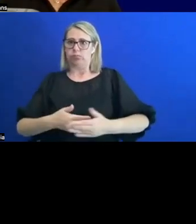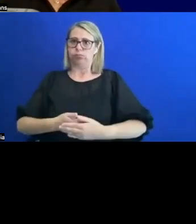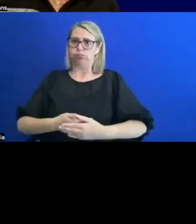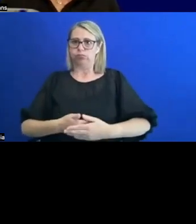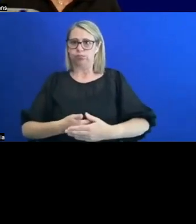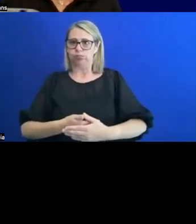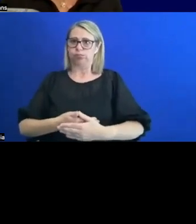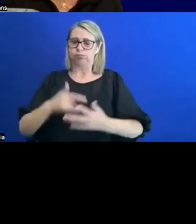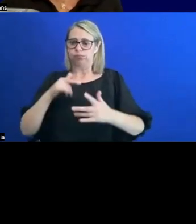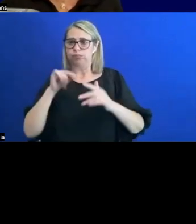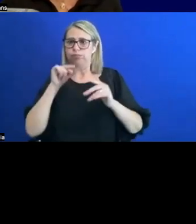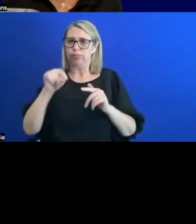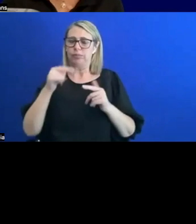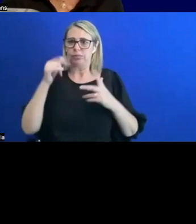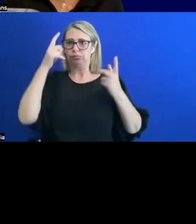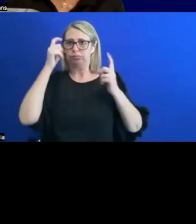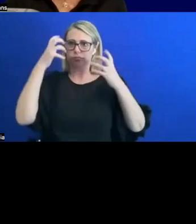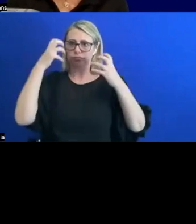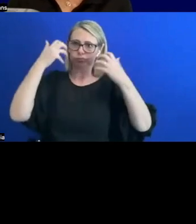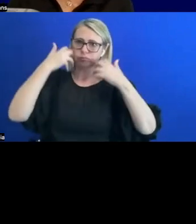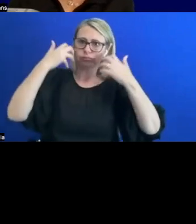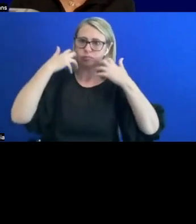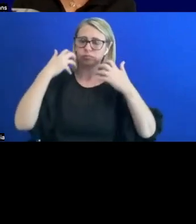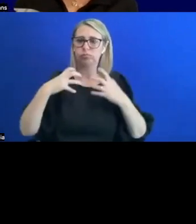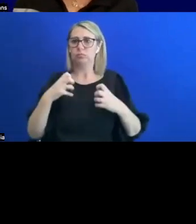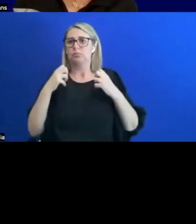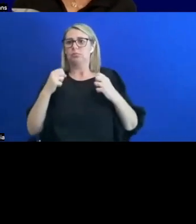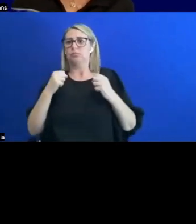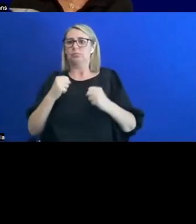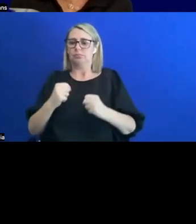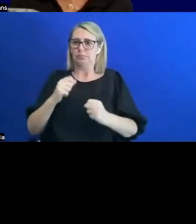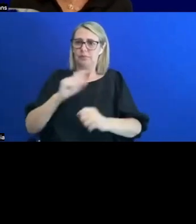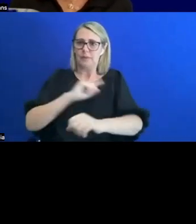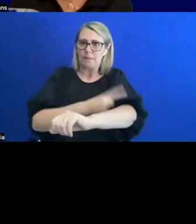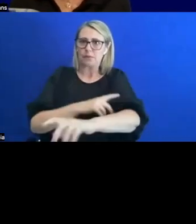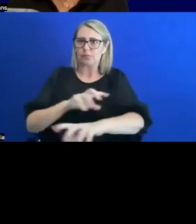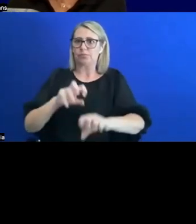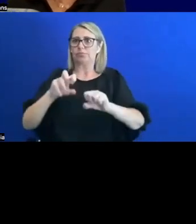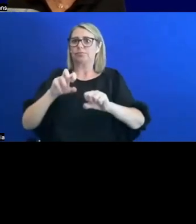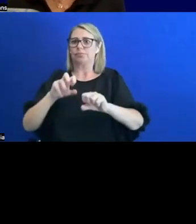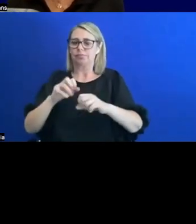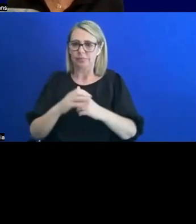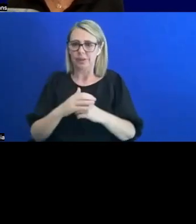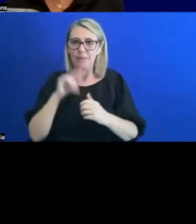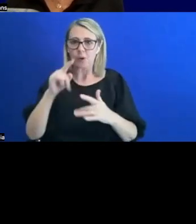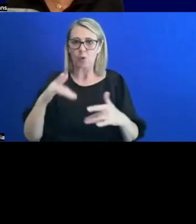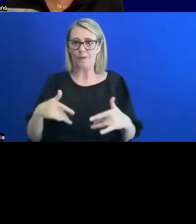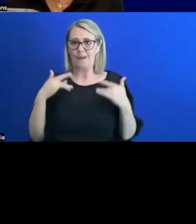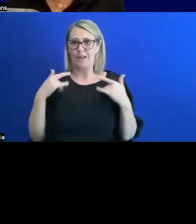start to sweat and your muscles tense up. These sensations indicate that you're feeling nervous